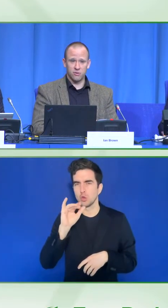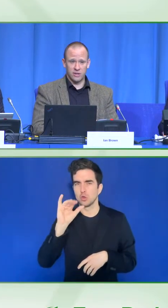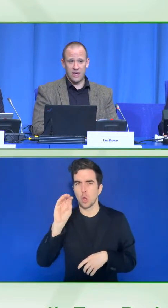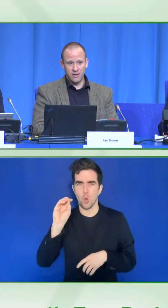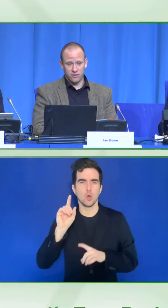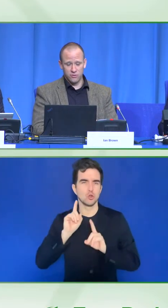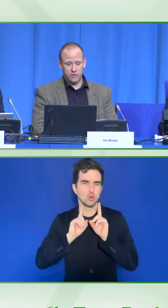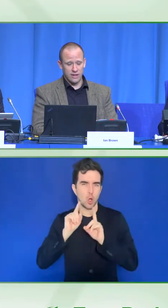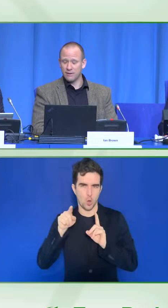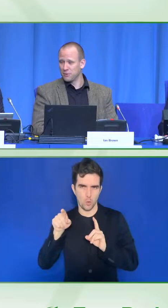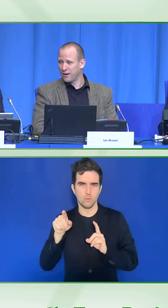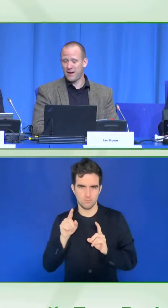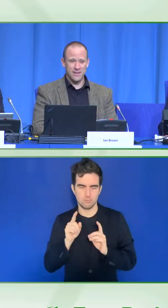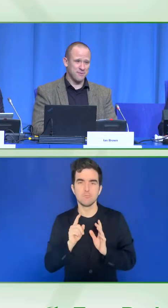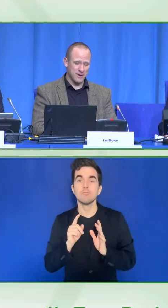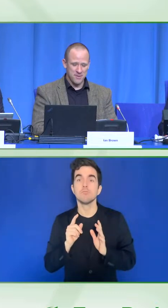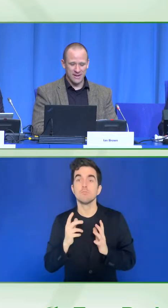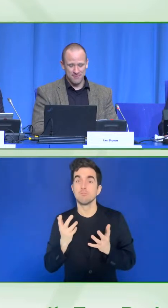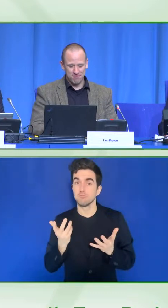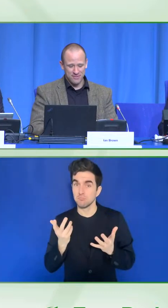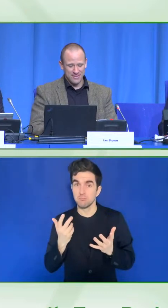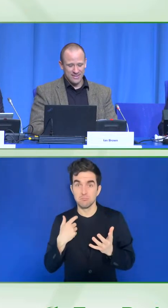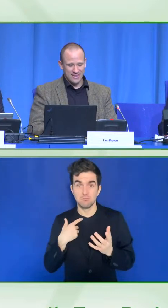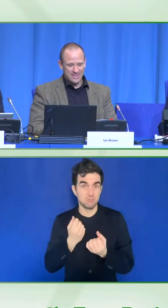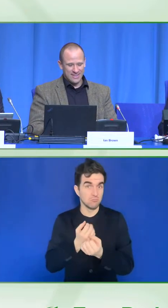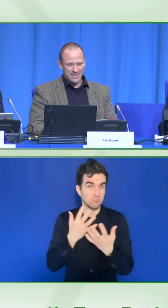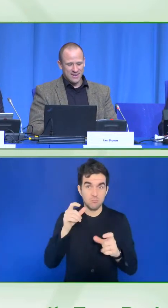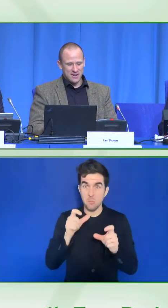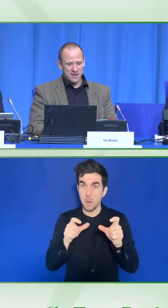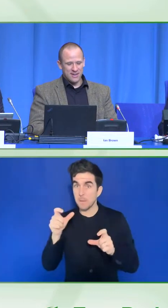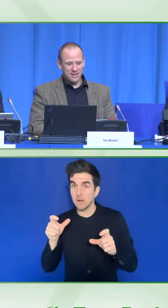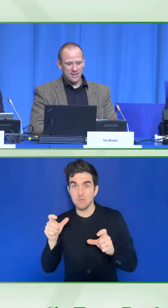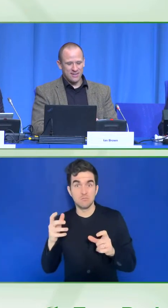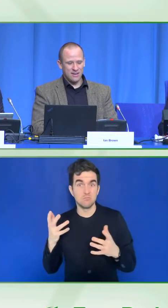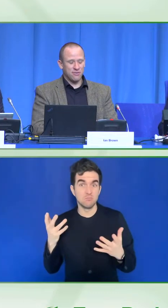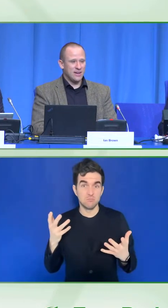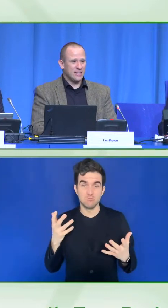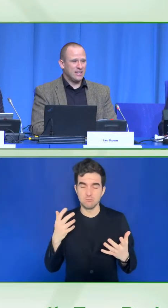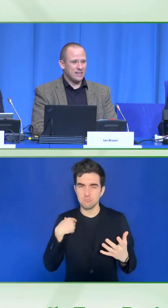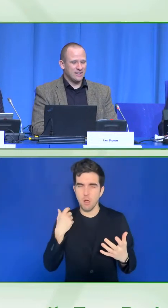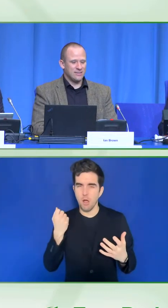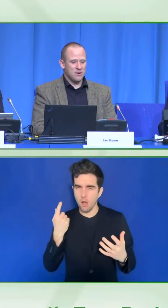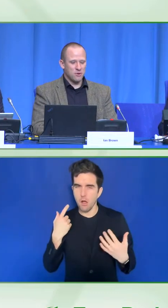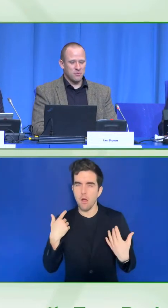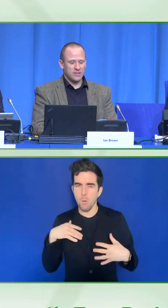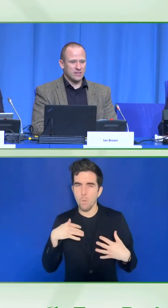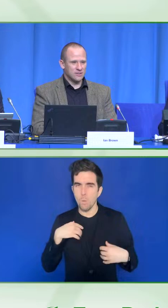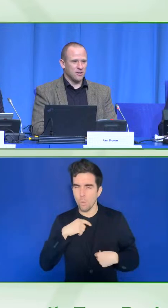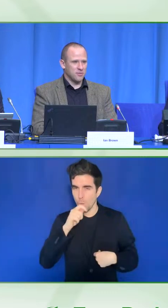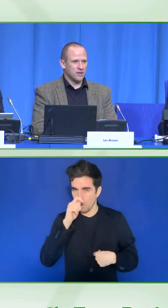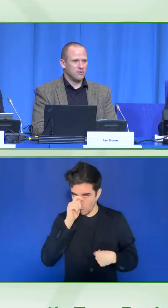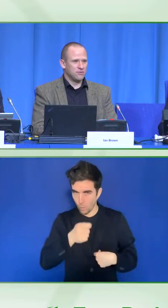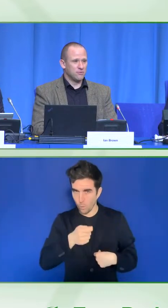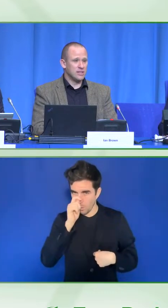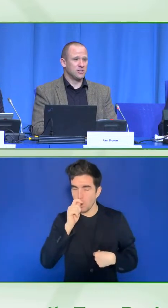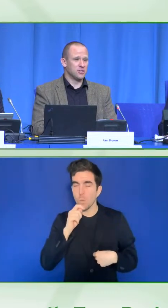Linford students also lacked access to higher education, so we lead systemic change by engaging